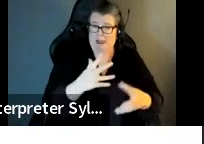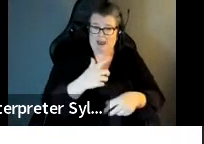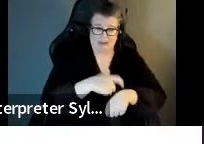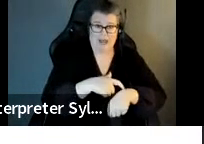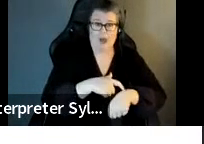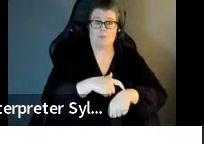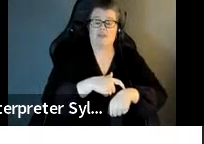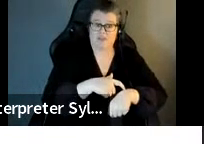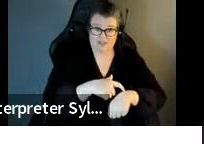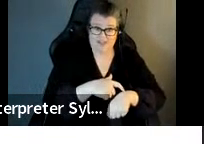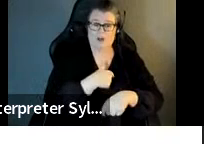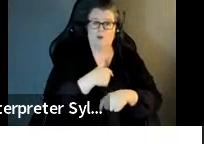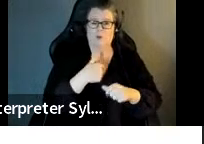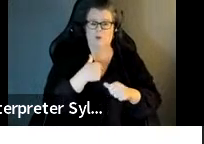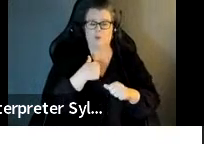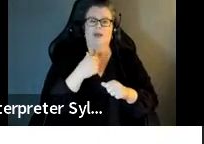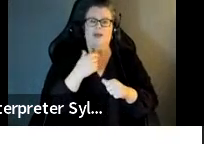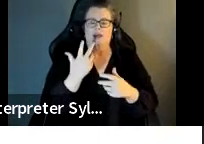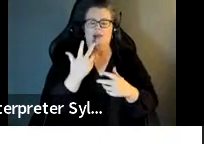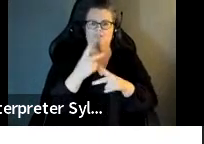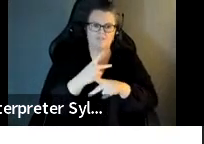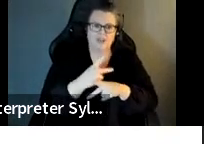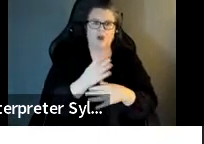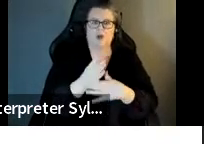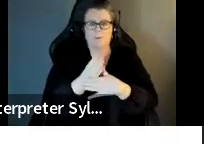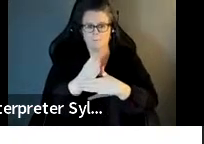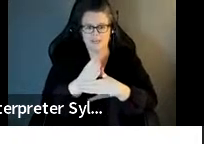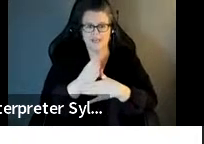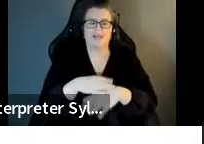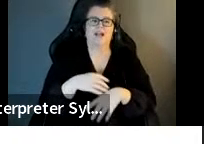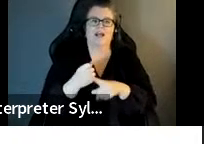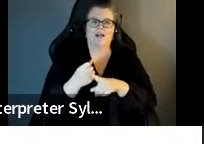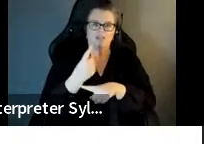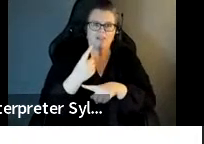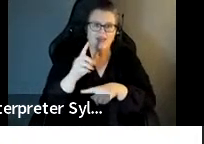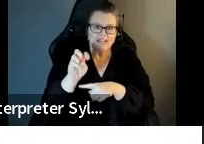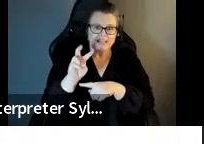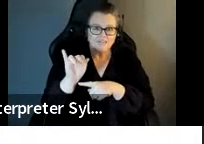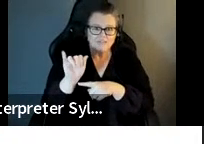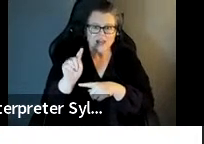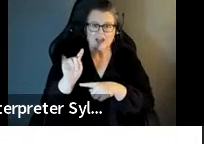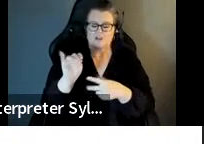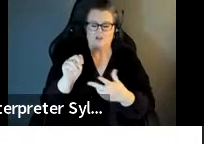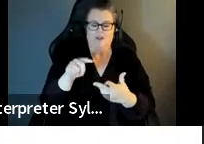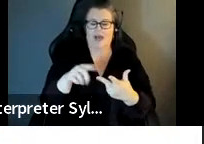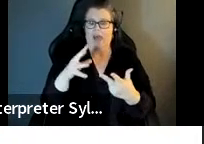For example, the mean, the standard deviations, the percentiles, and then we compute the average